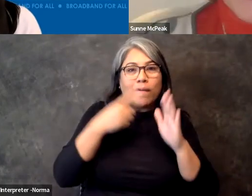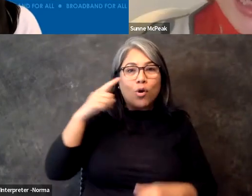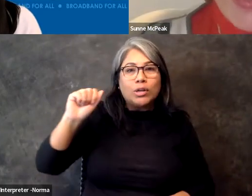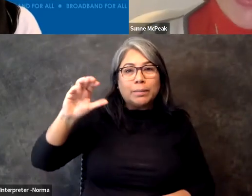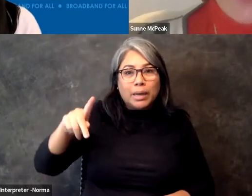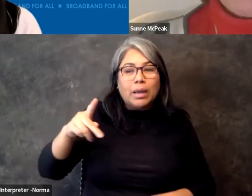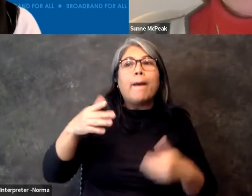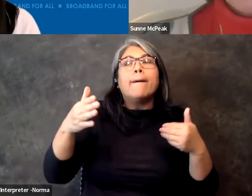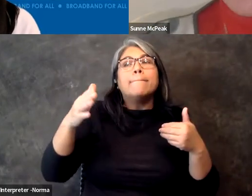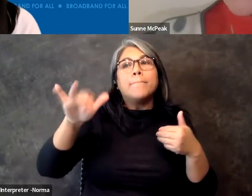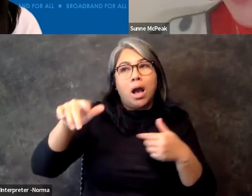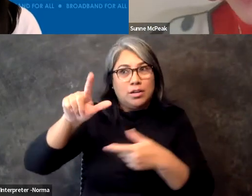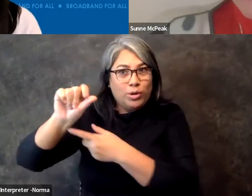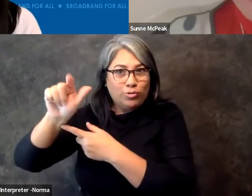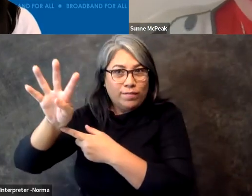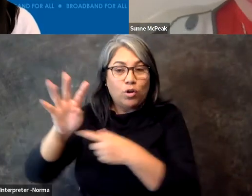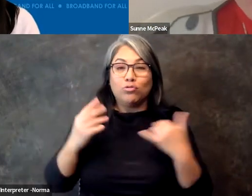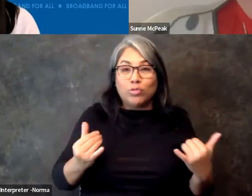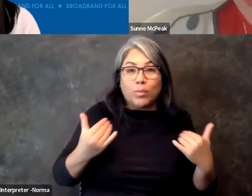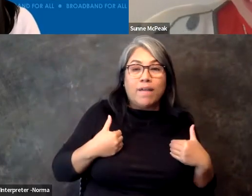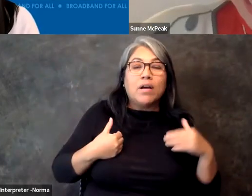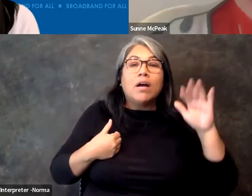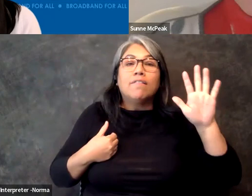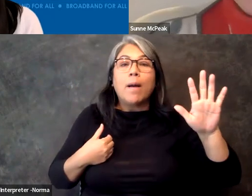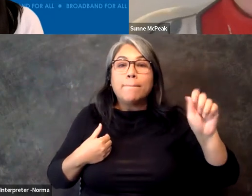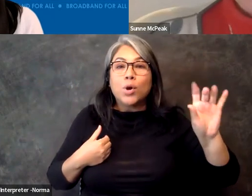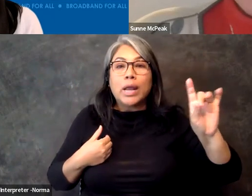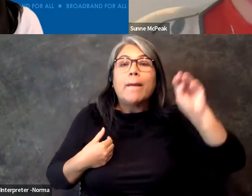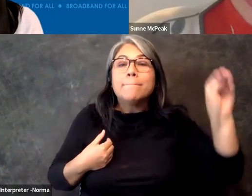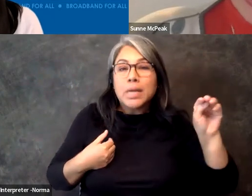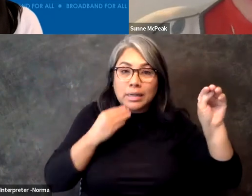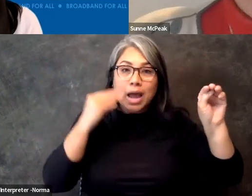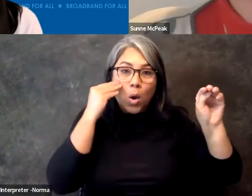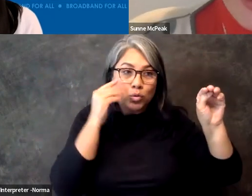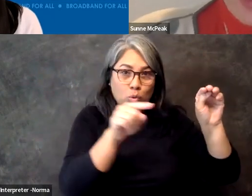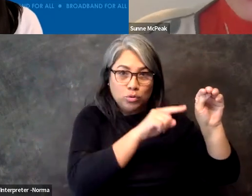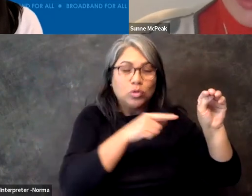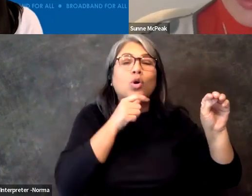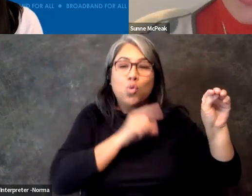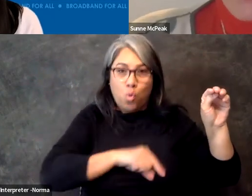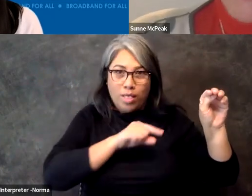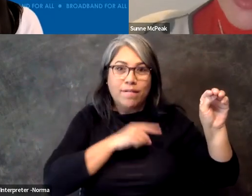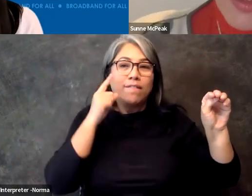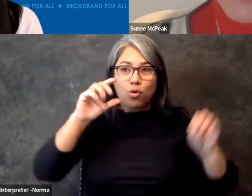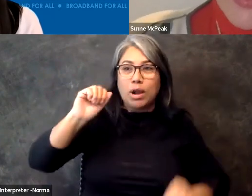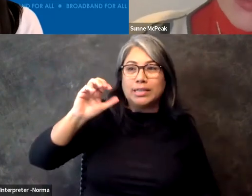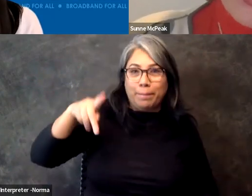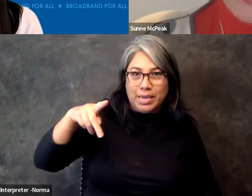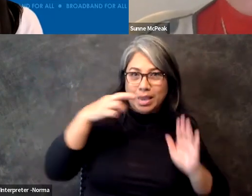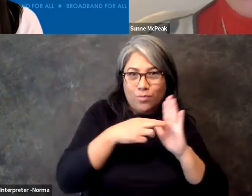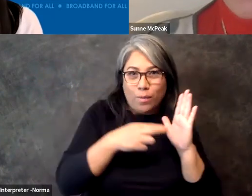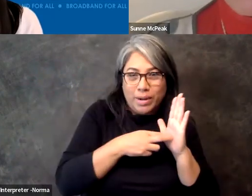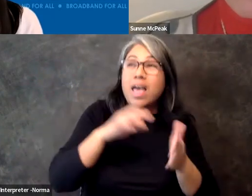Today in California we have 5.8 million households who are eligible for ACP. That's a that's a proxy